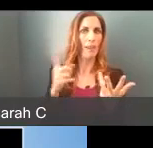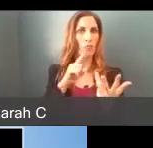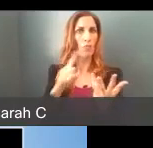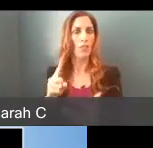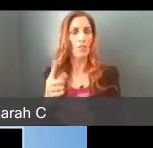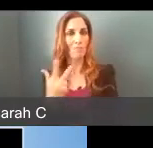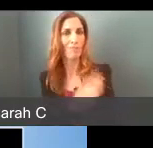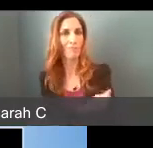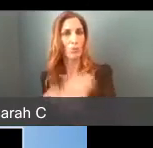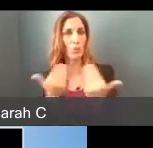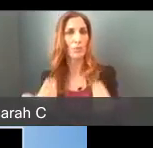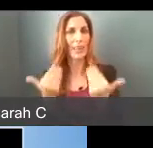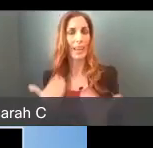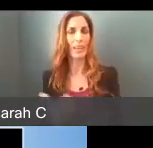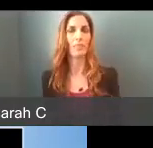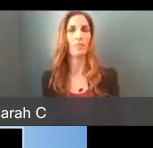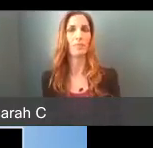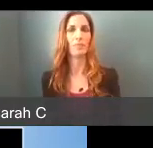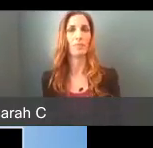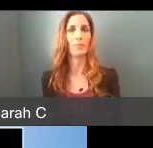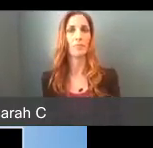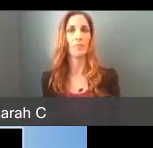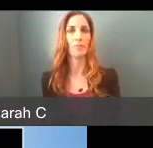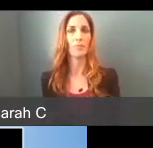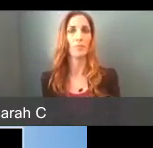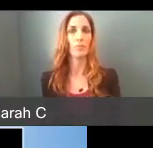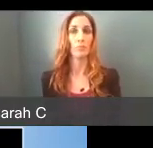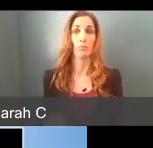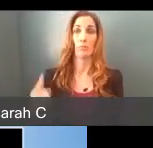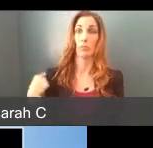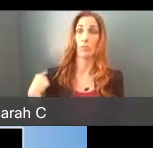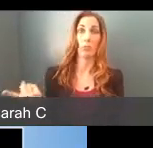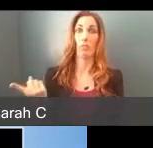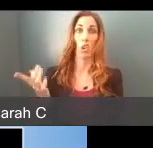So far we've not received any additional first dose vaccine this week.